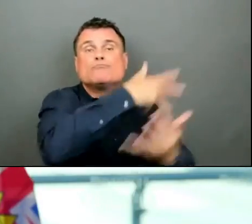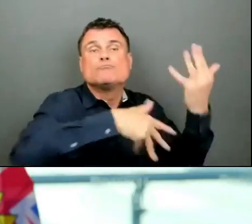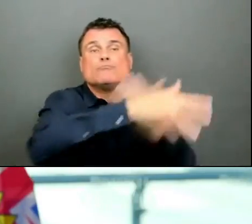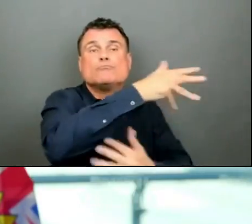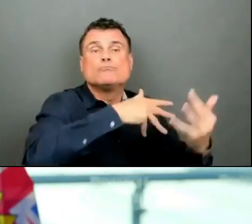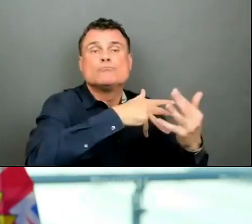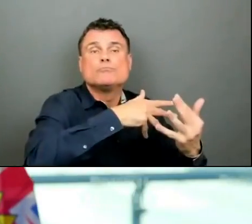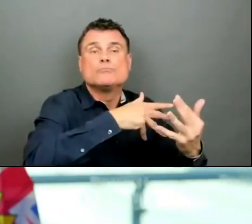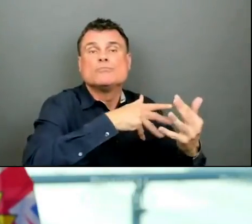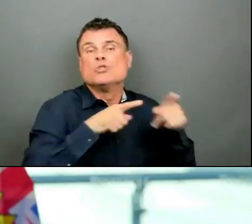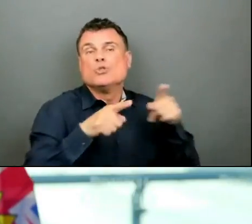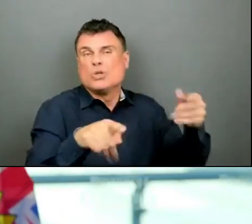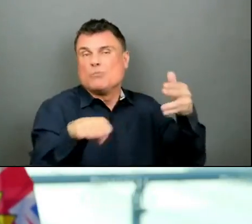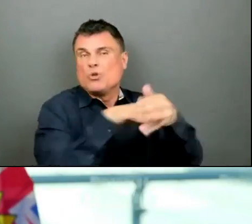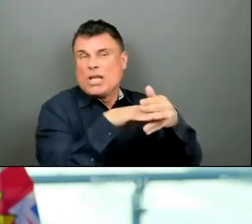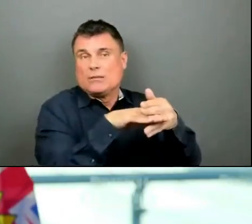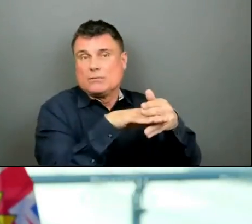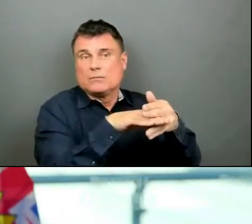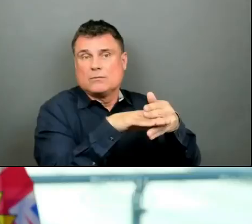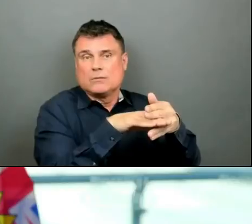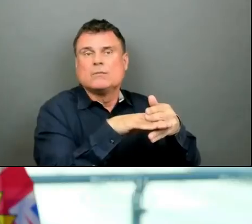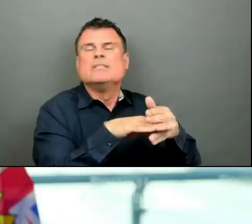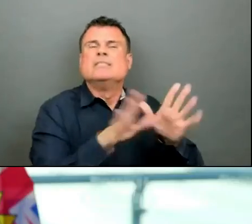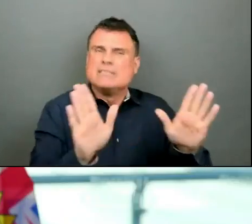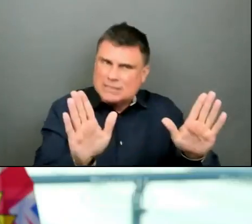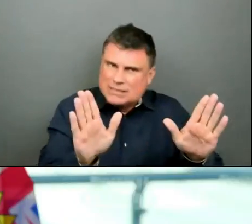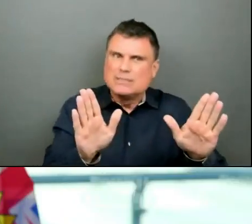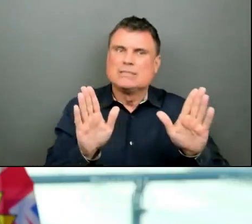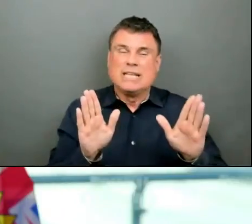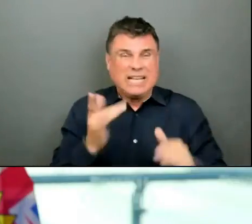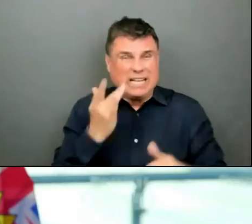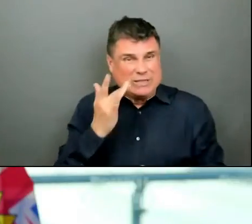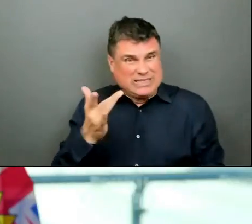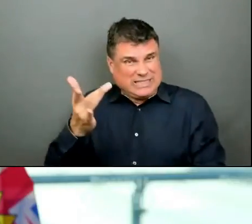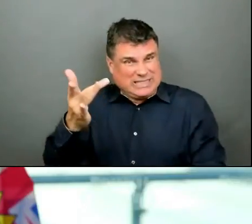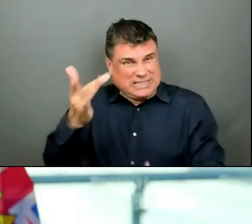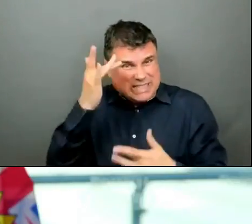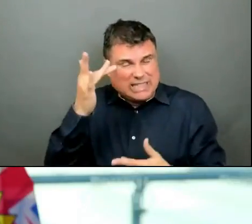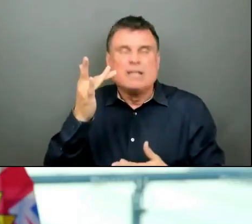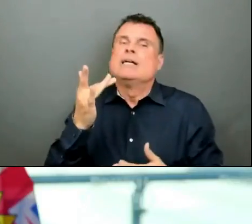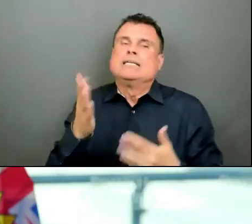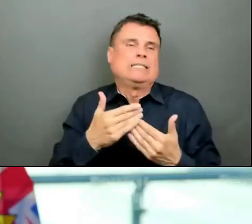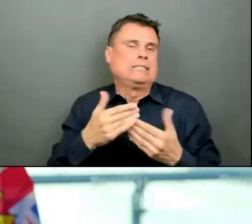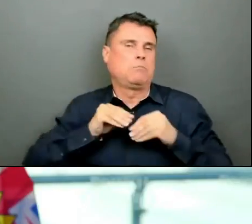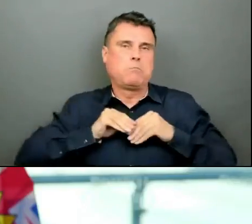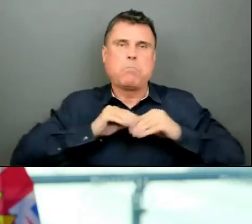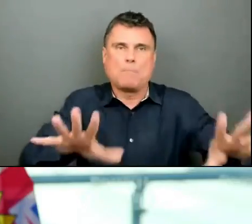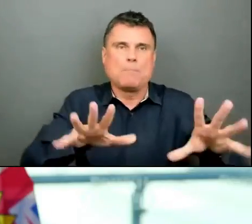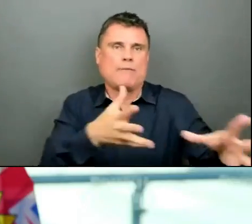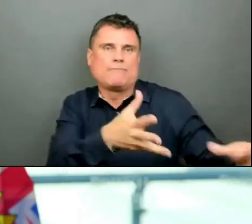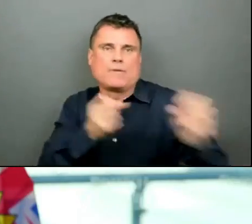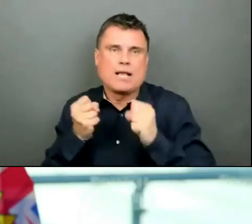And particularly if you were somebody who travelled, who had those social connections over that March break period, you need to pay